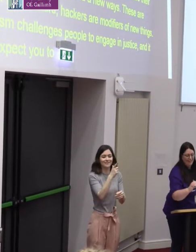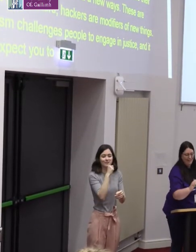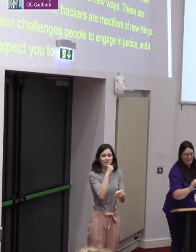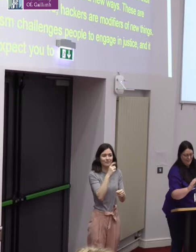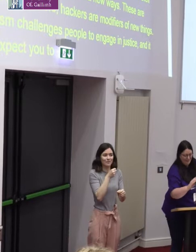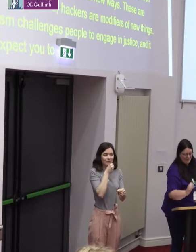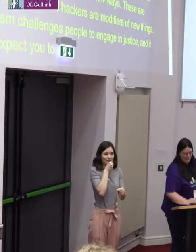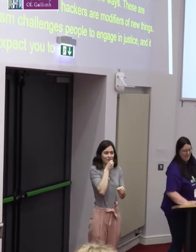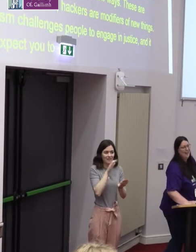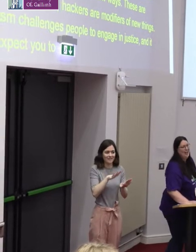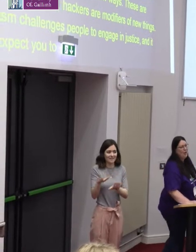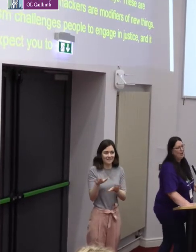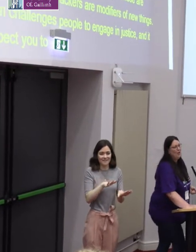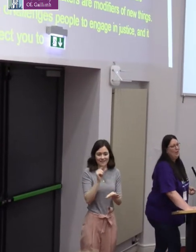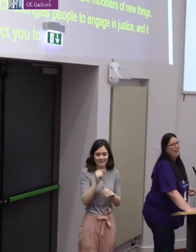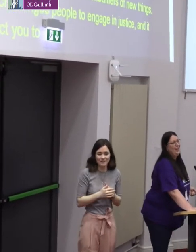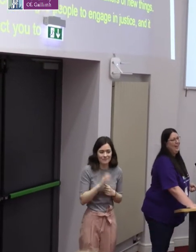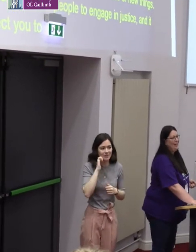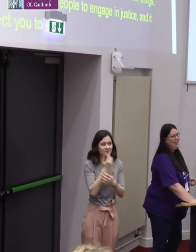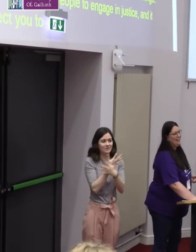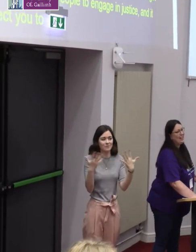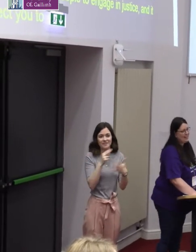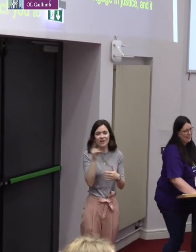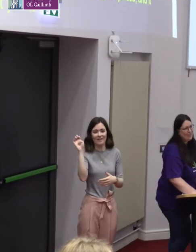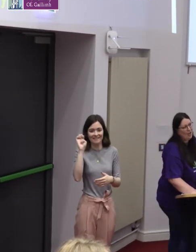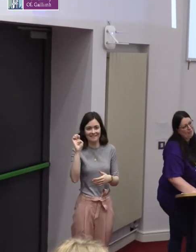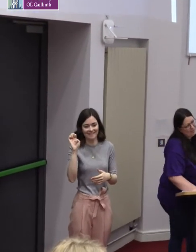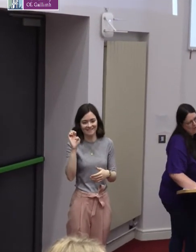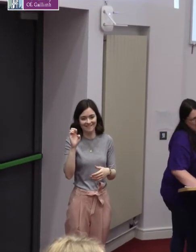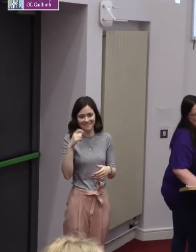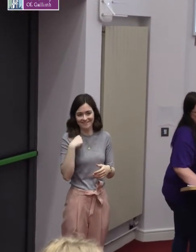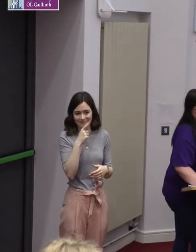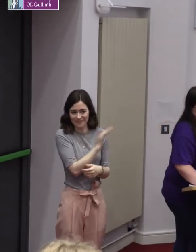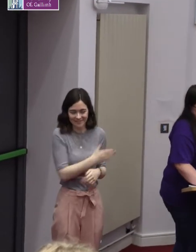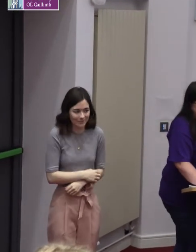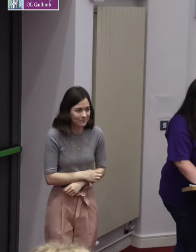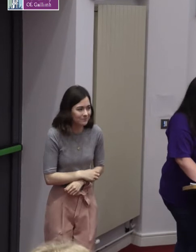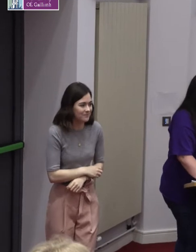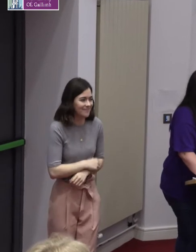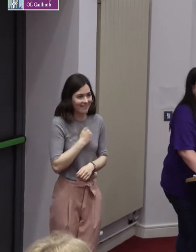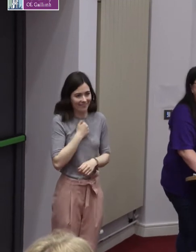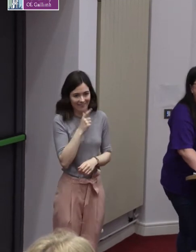And speaking too quickly.